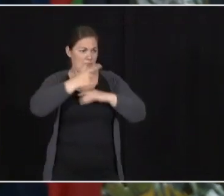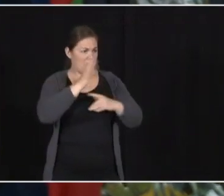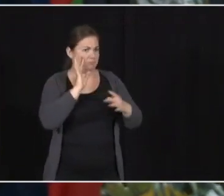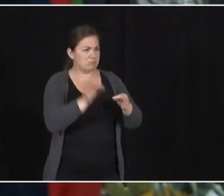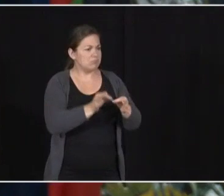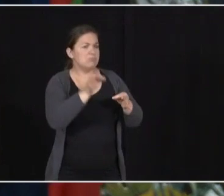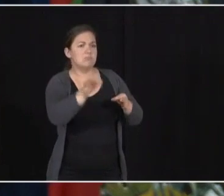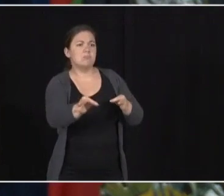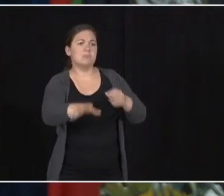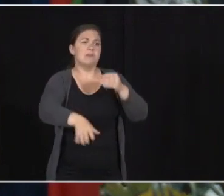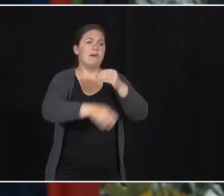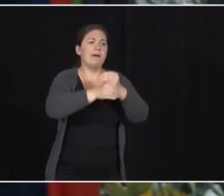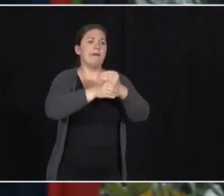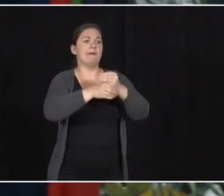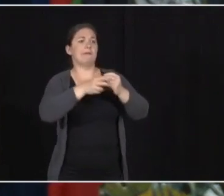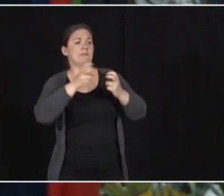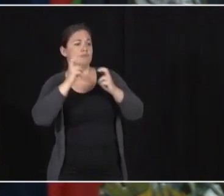delaying any of the projects and that federal funding